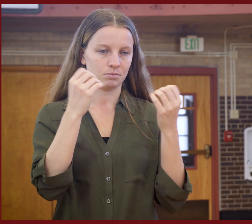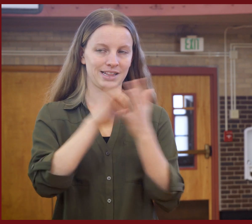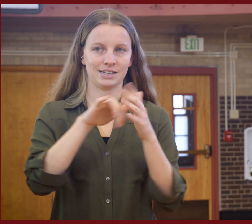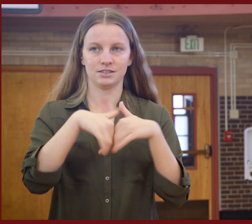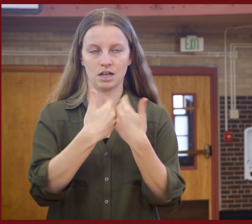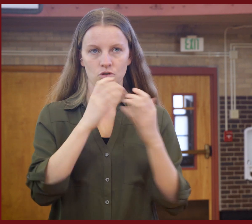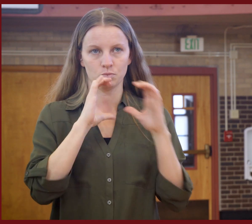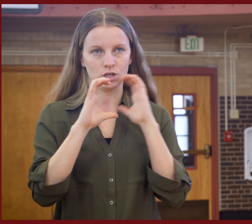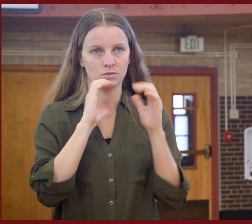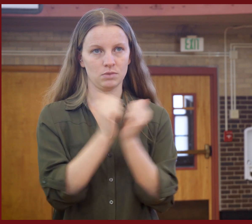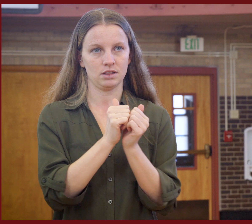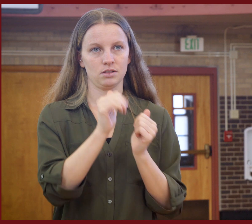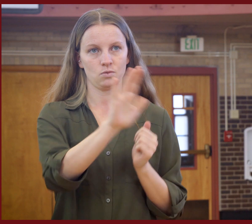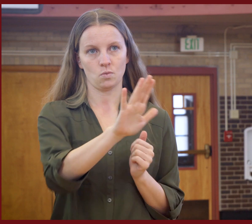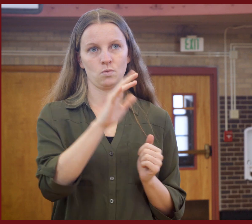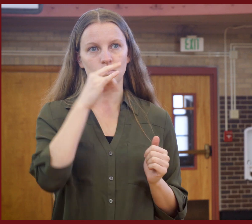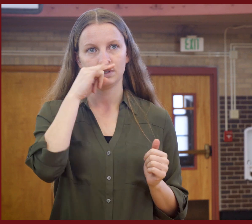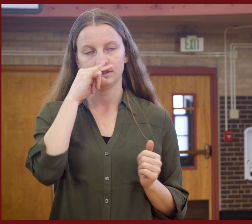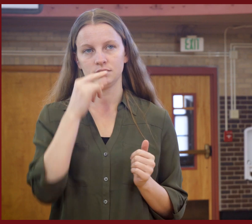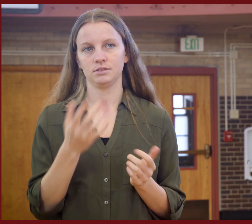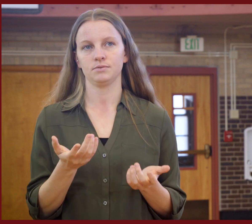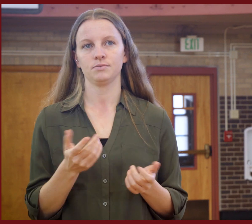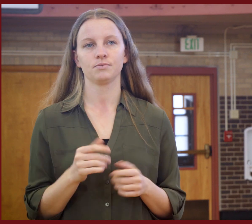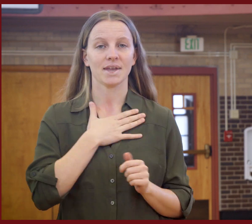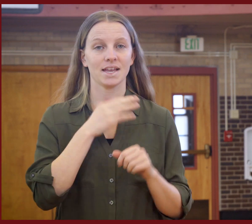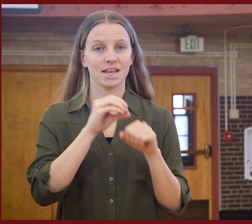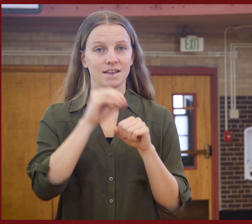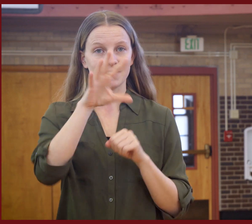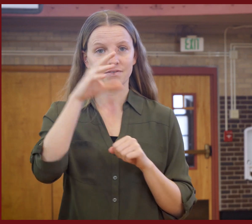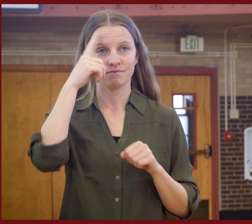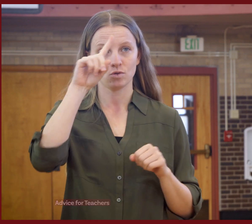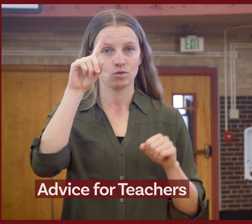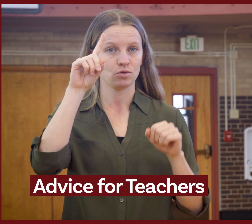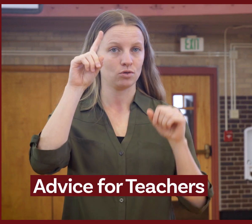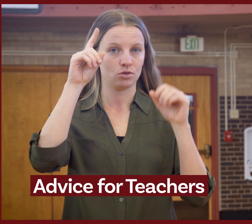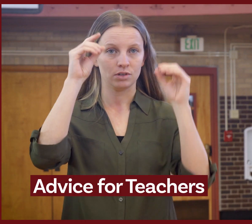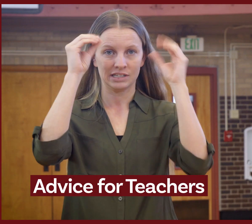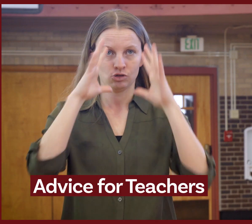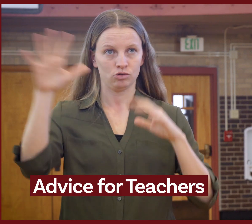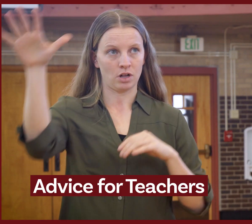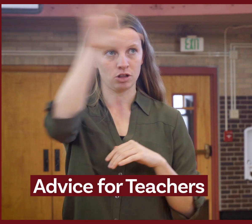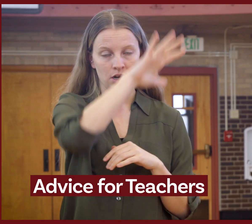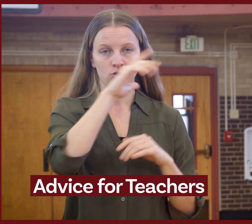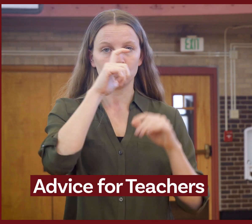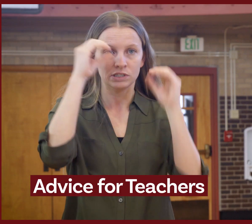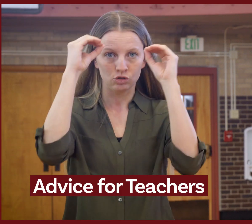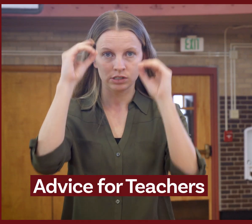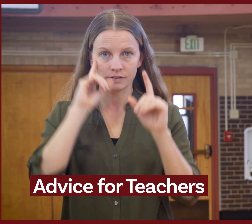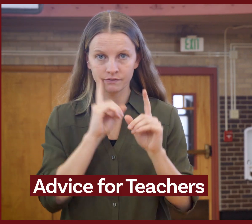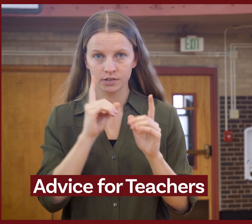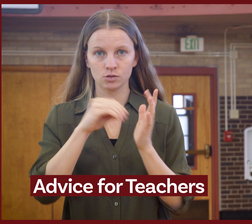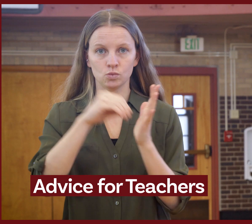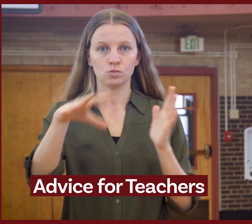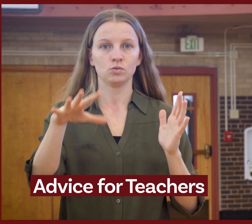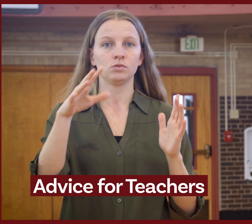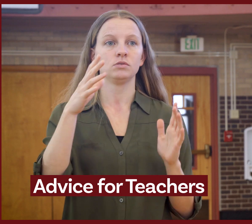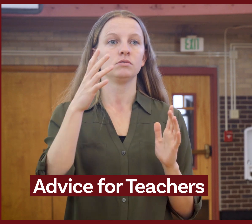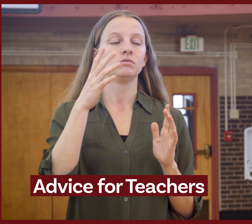That's how you can communicate with your child. For teachers out there that teach students